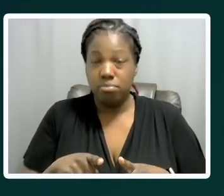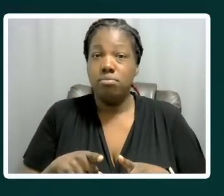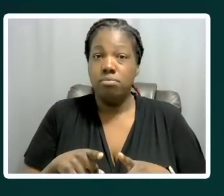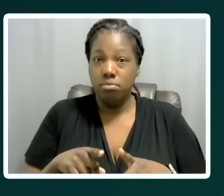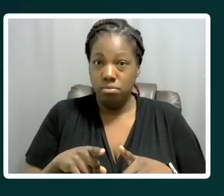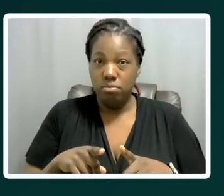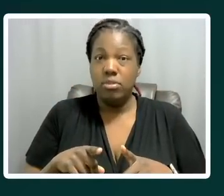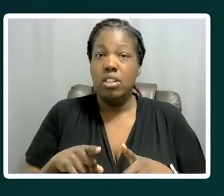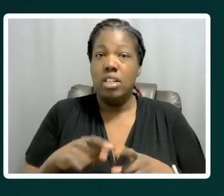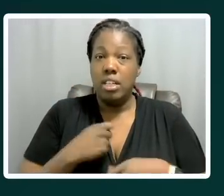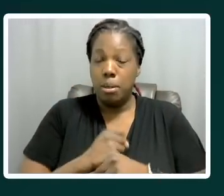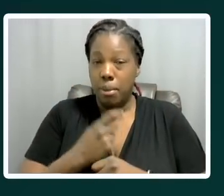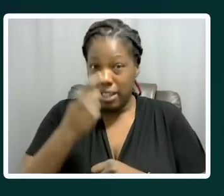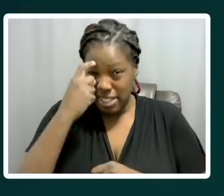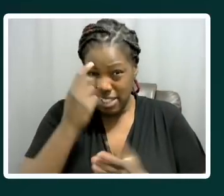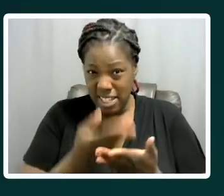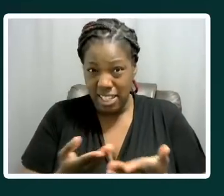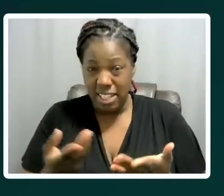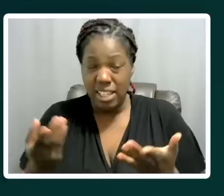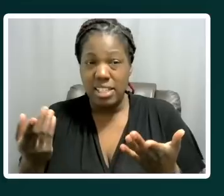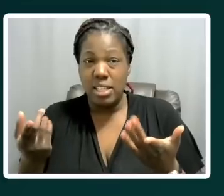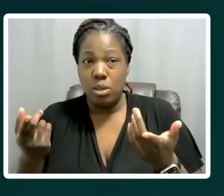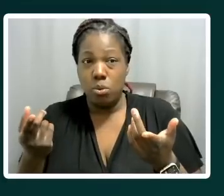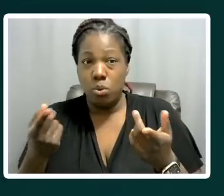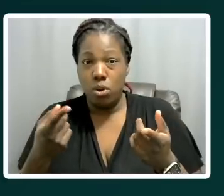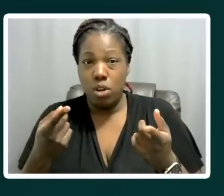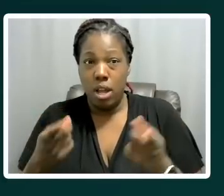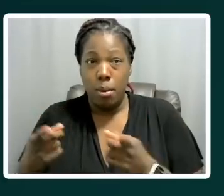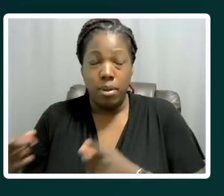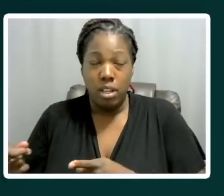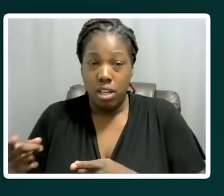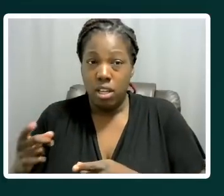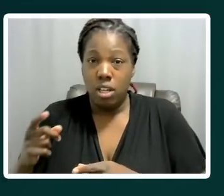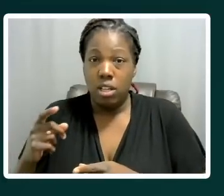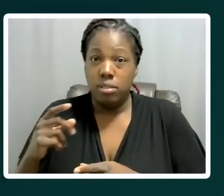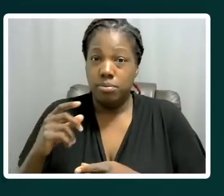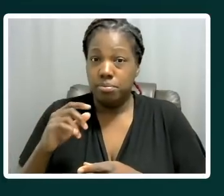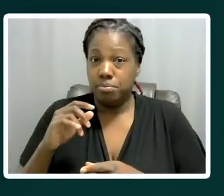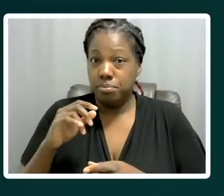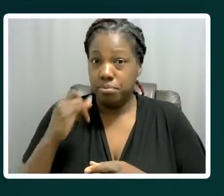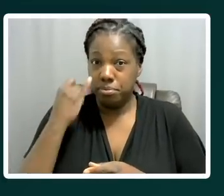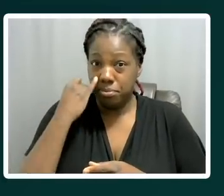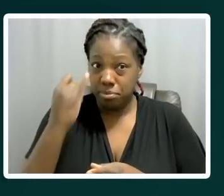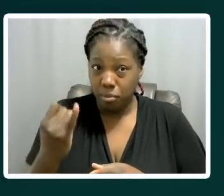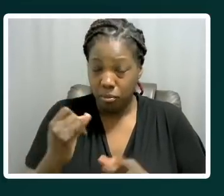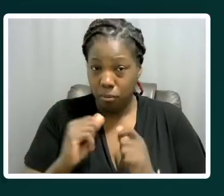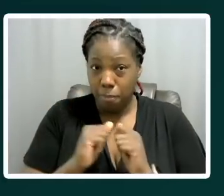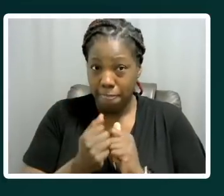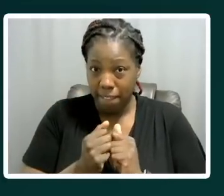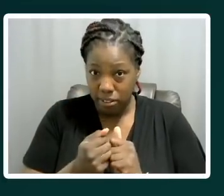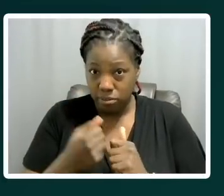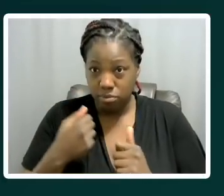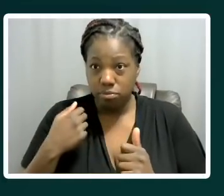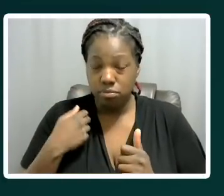sense what was going on? As well as in the idea that we had of how to simulate this phenomenon,